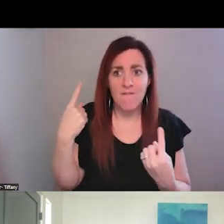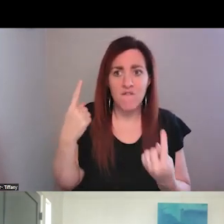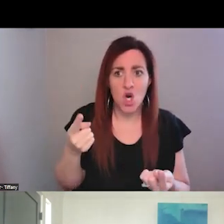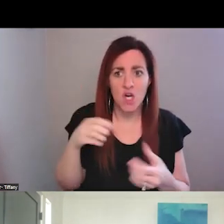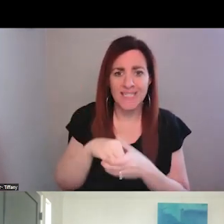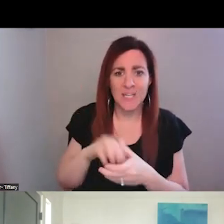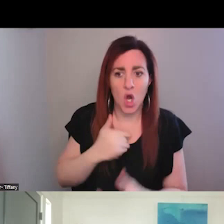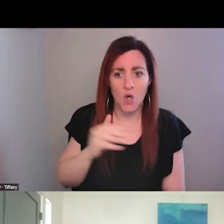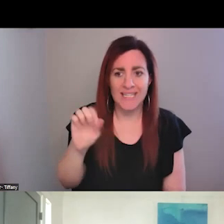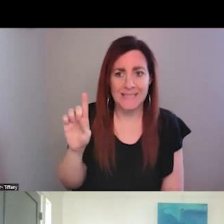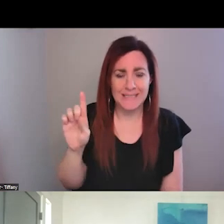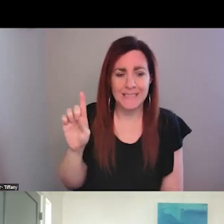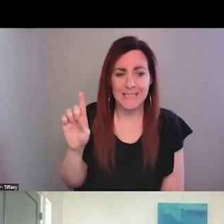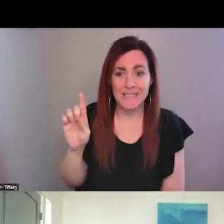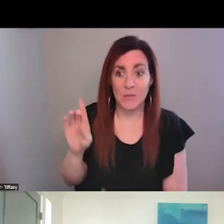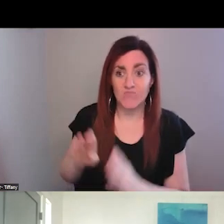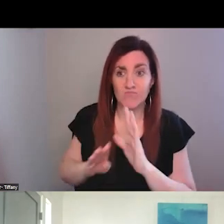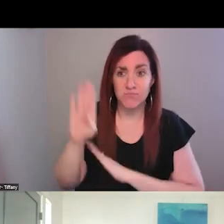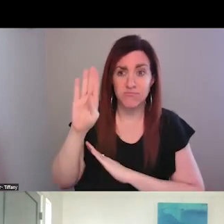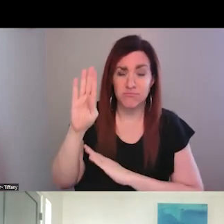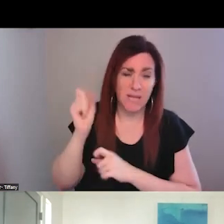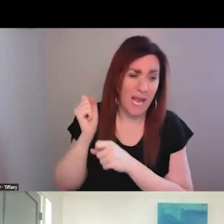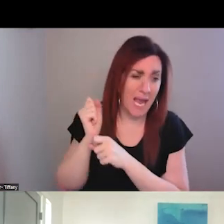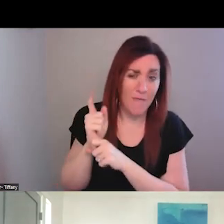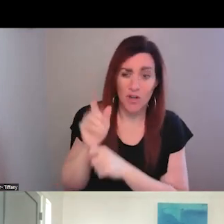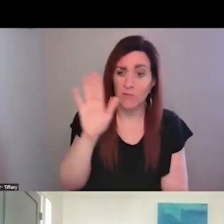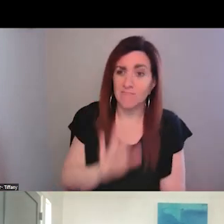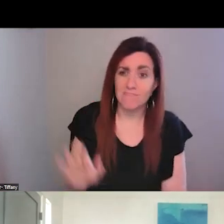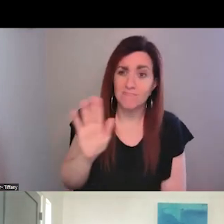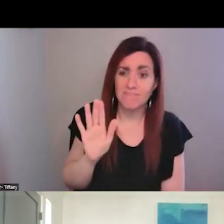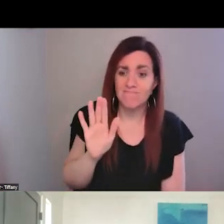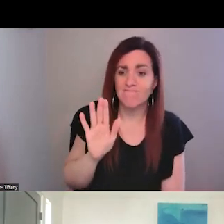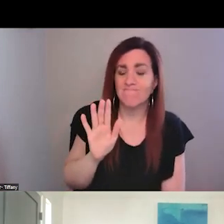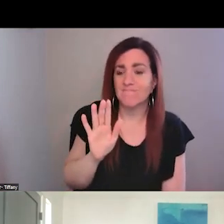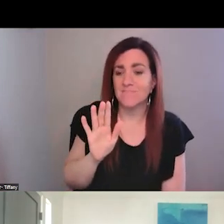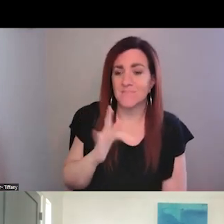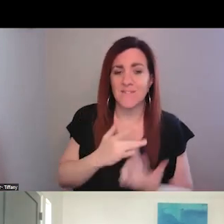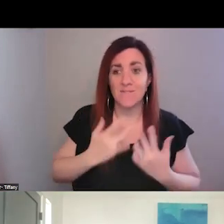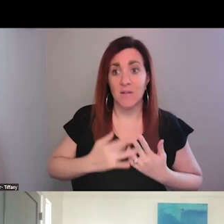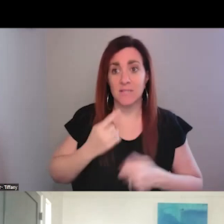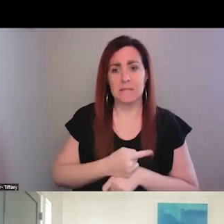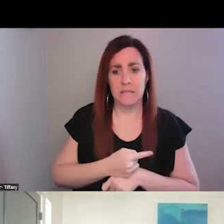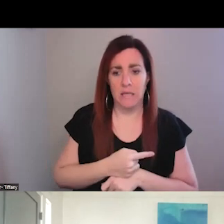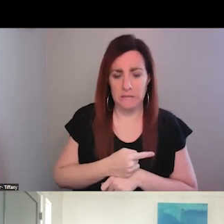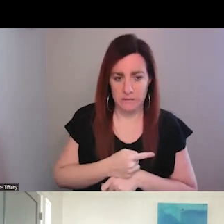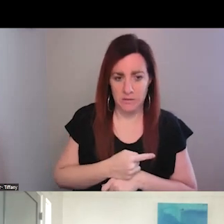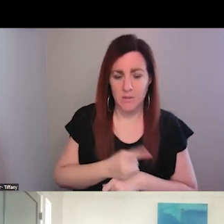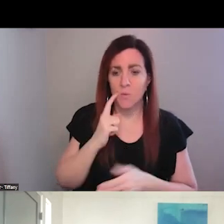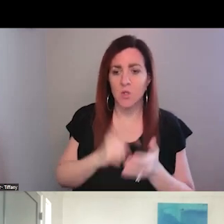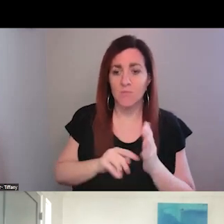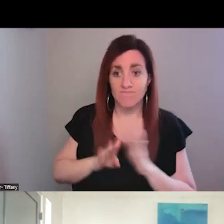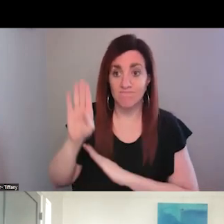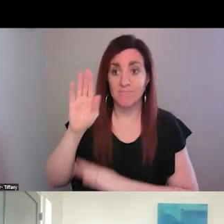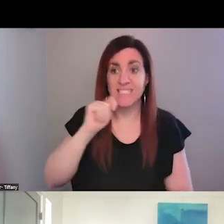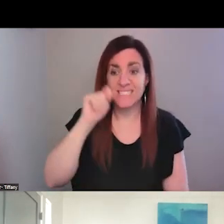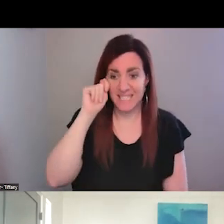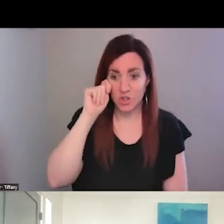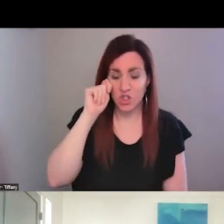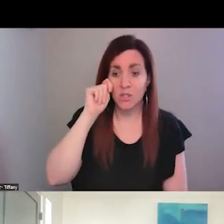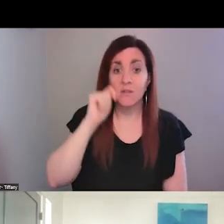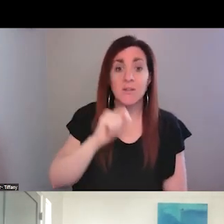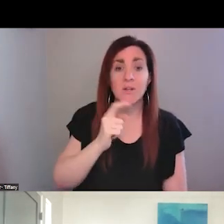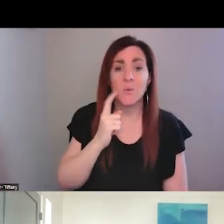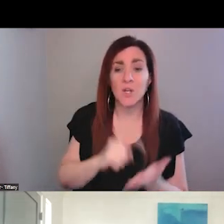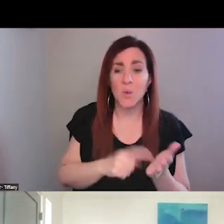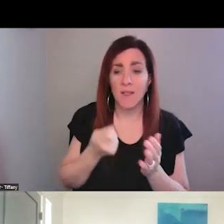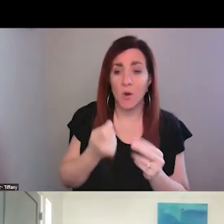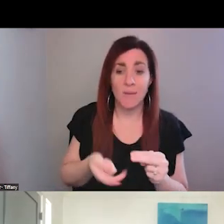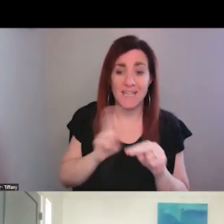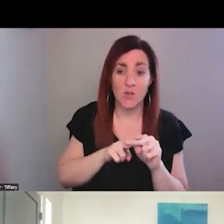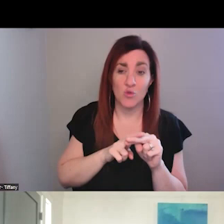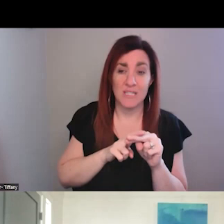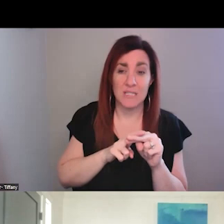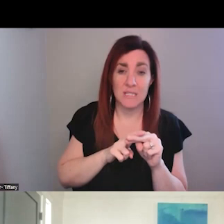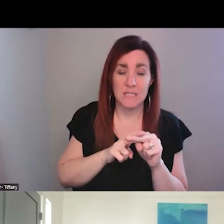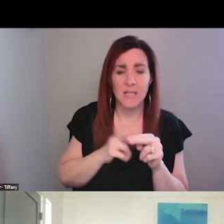IT SPIKES AROUND VALENTINE'S DAY AND A SPIKE IN THE TEENS. THEY